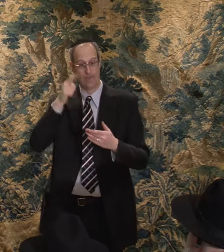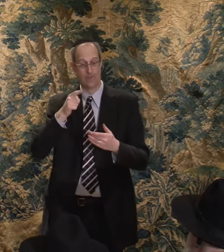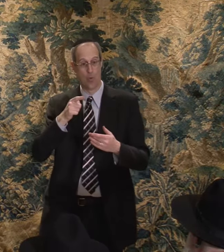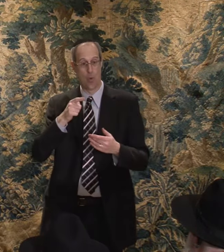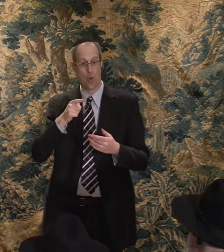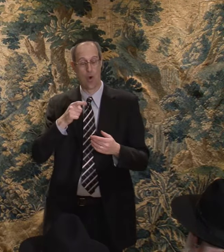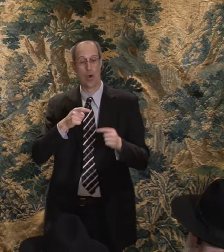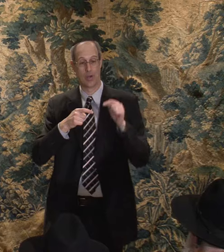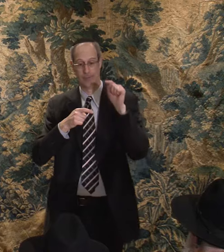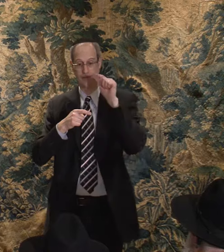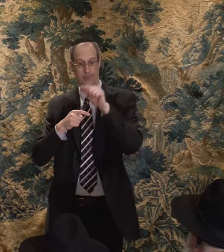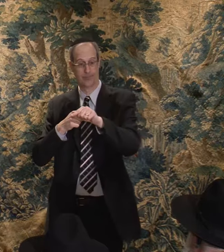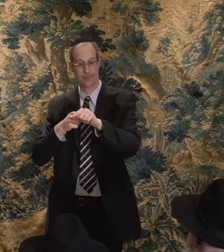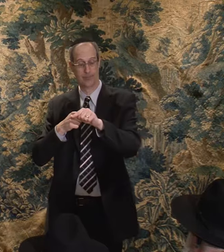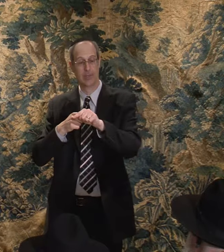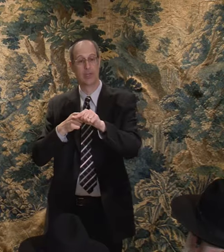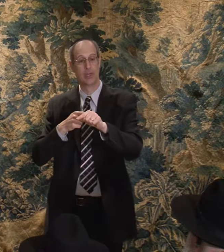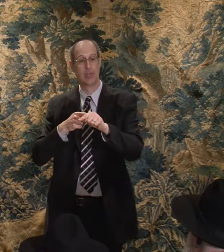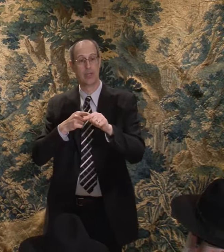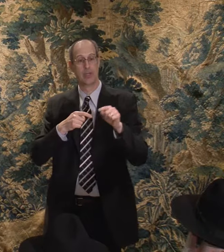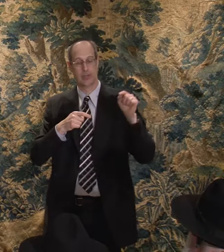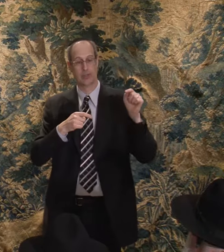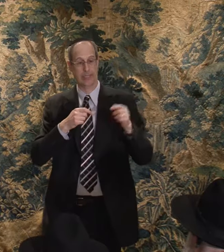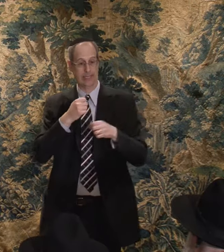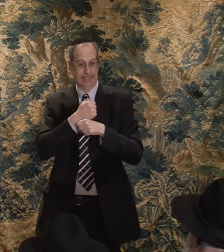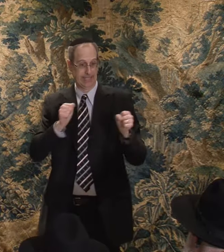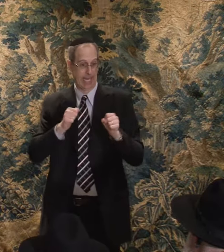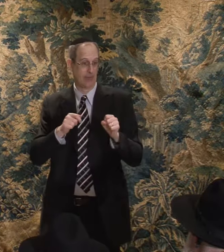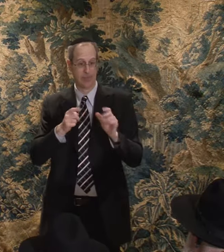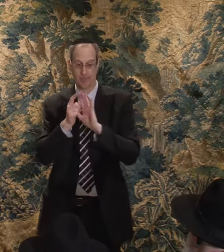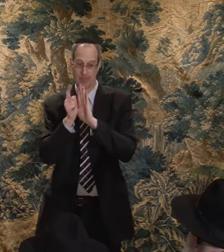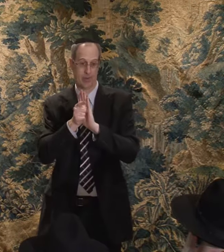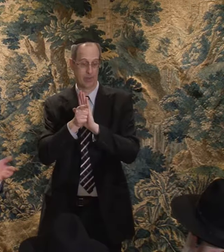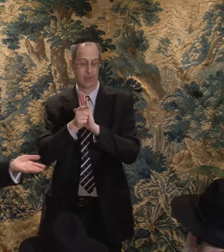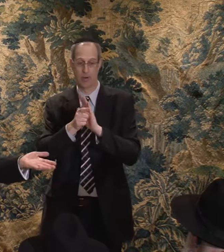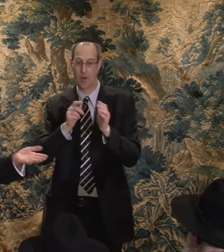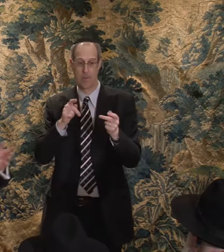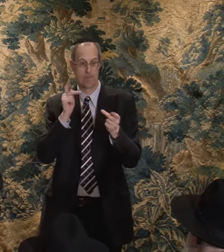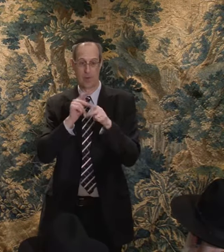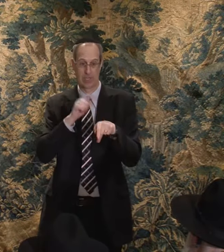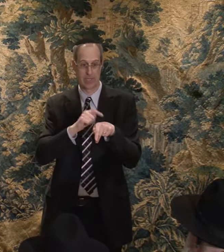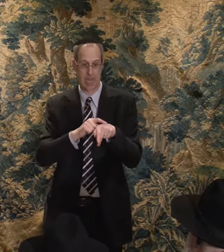was just there just at that time just at that time and he saved my child that's